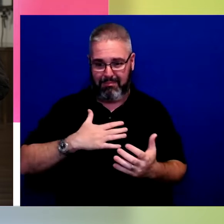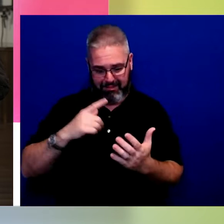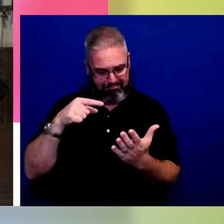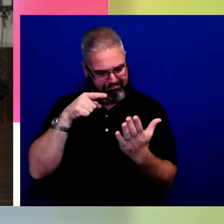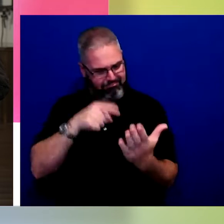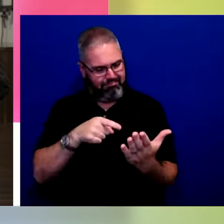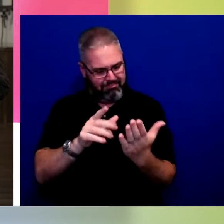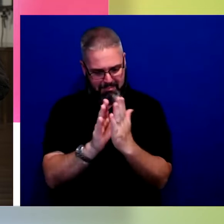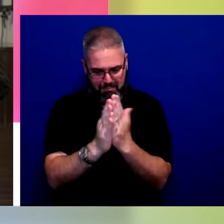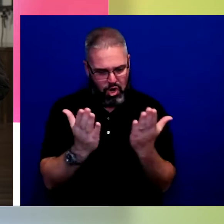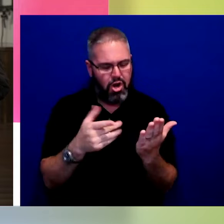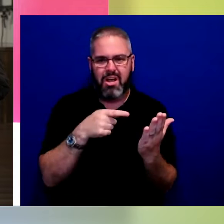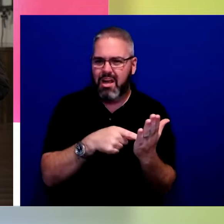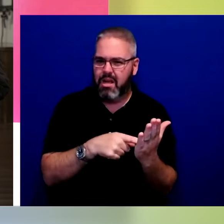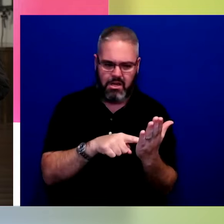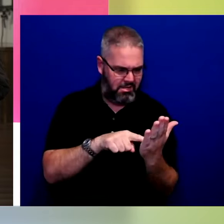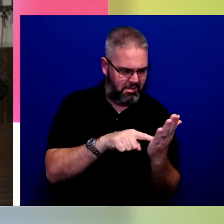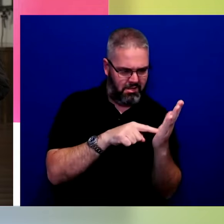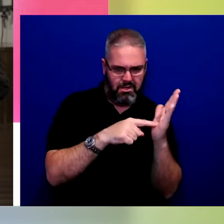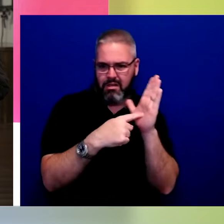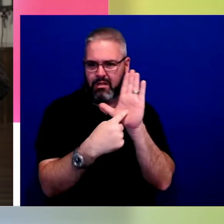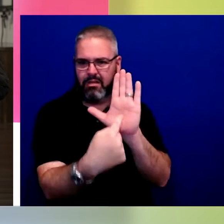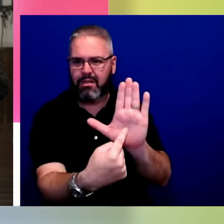to share what I have learned on this journey with others